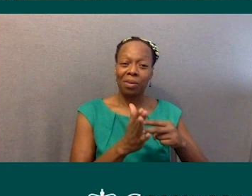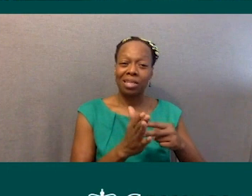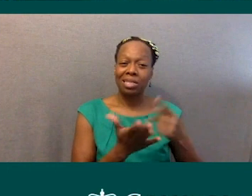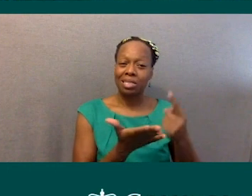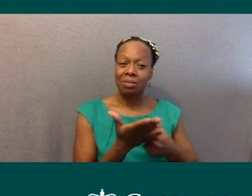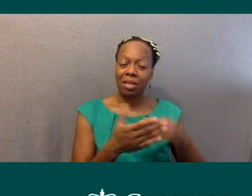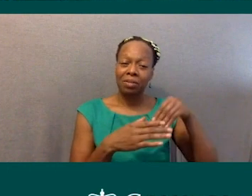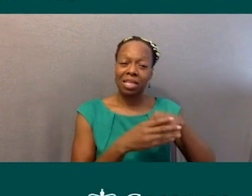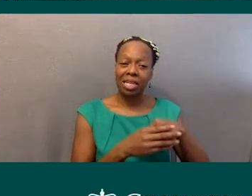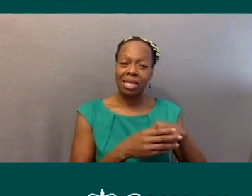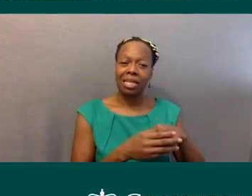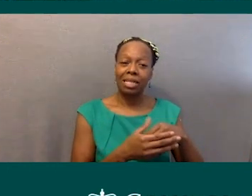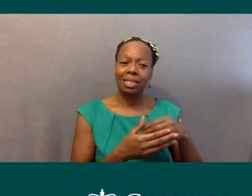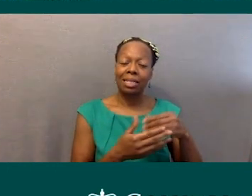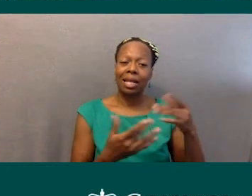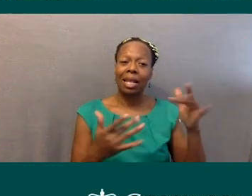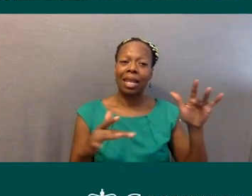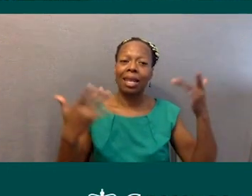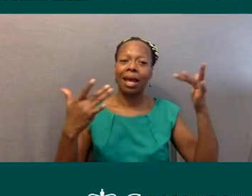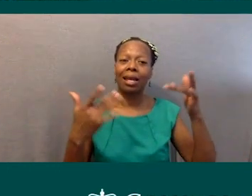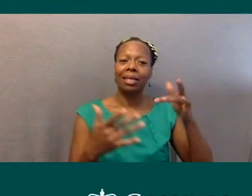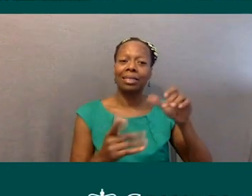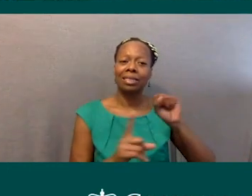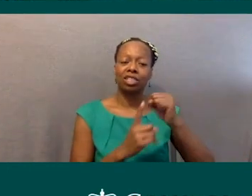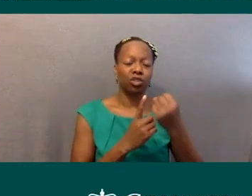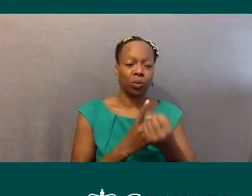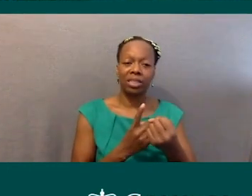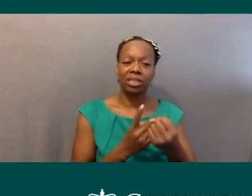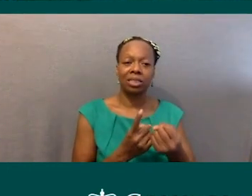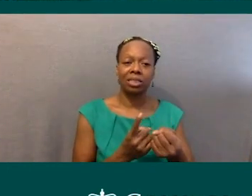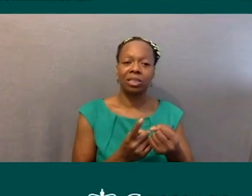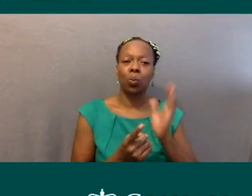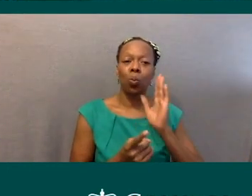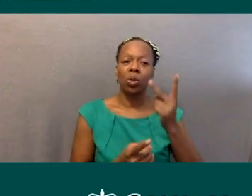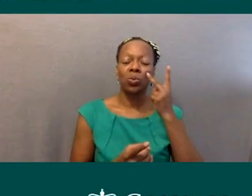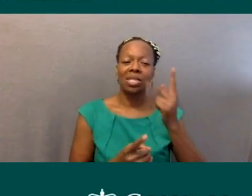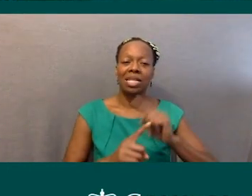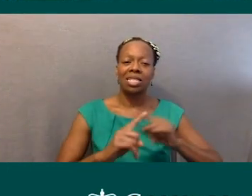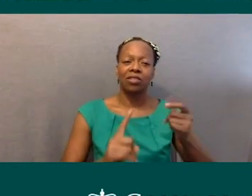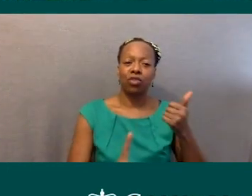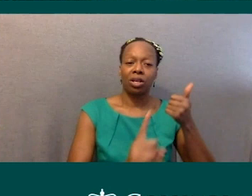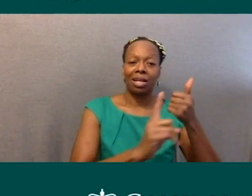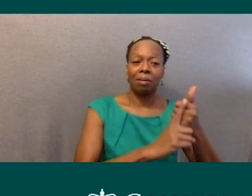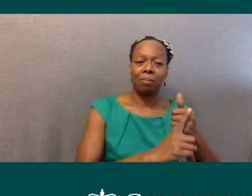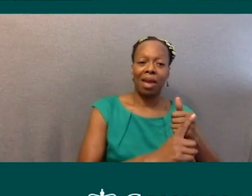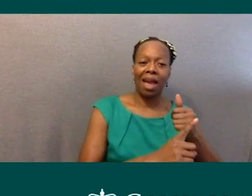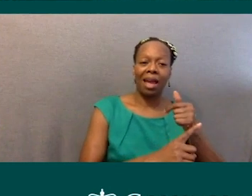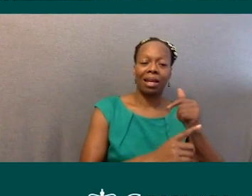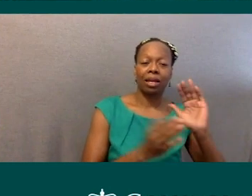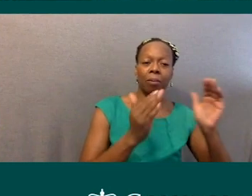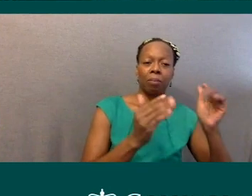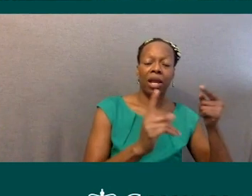we have only a certain amount we can use, which means that when you use the botulinum toxin